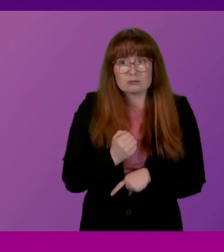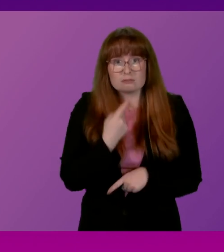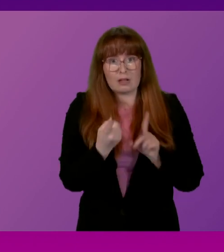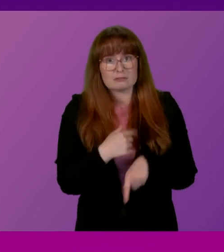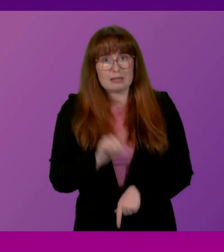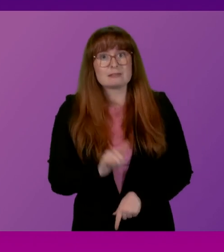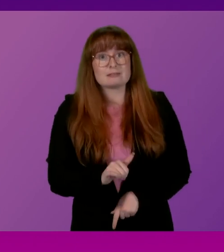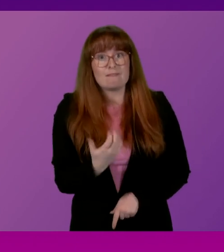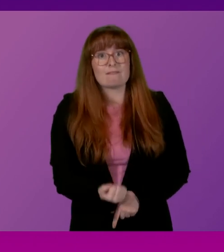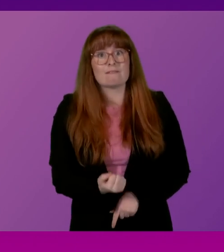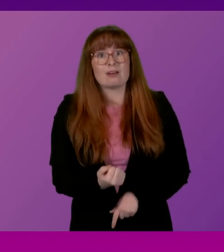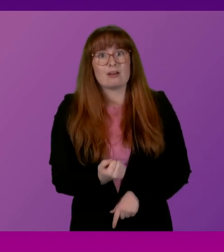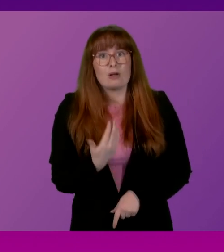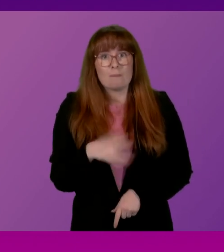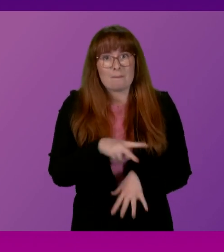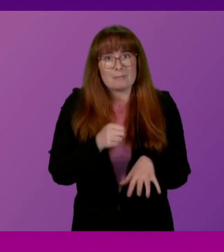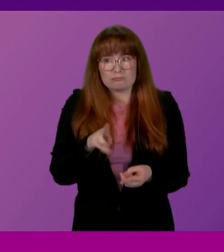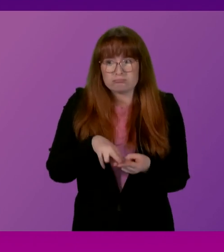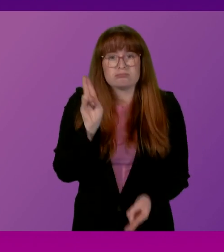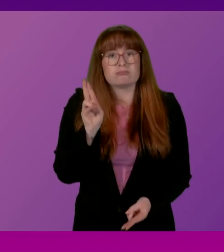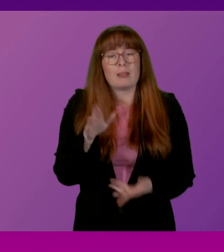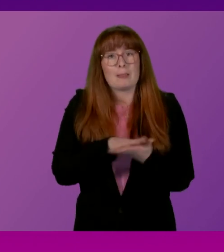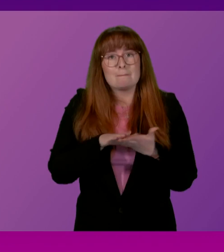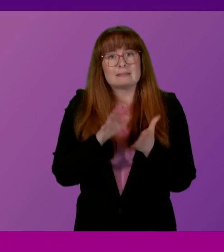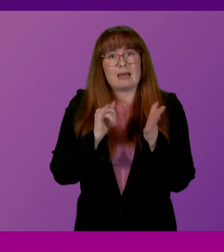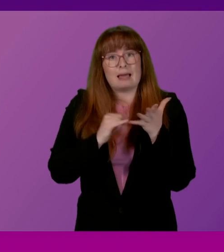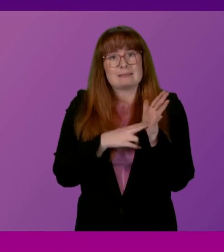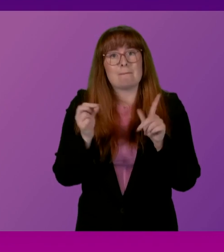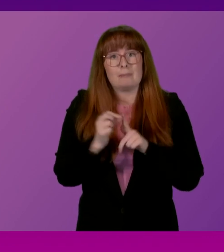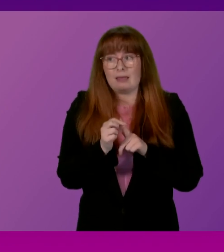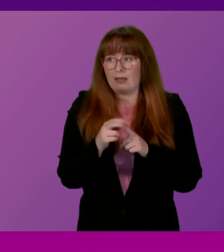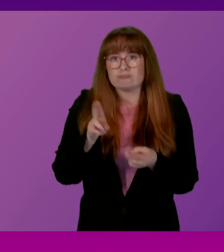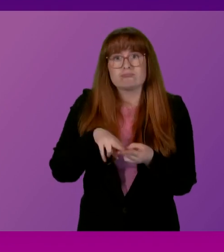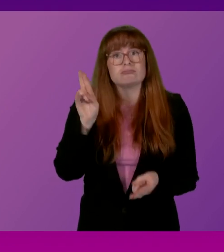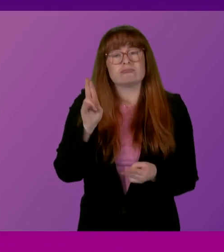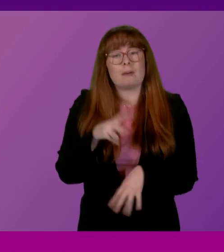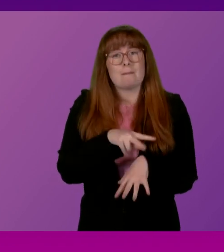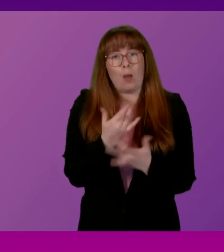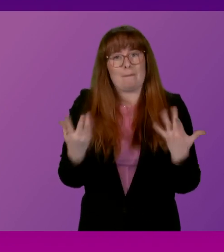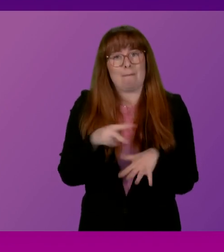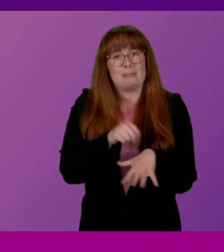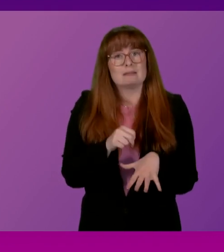I am pleased to say that there has been an increase in police officer numbers since the Scottish National Party took power.